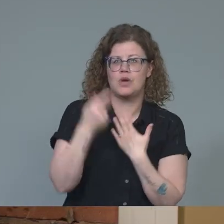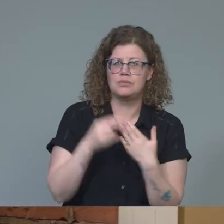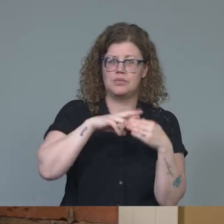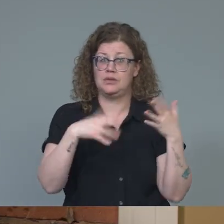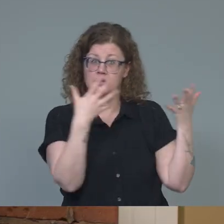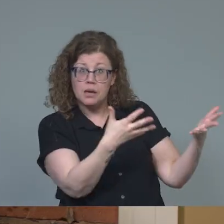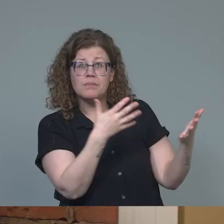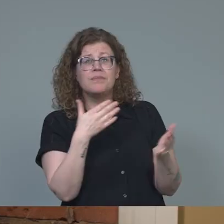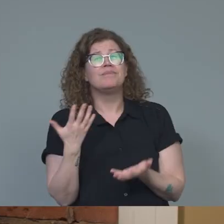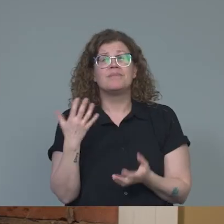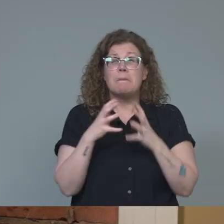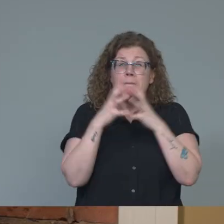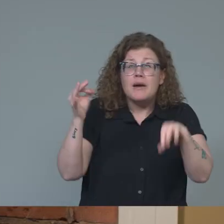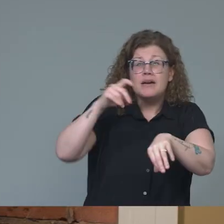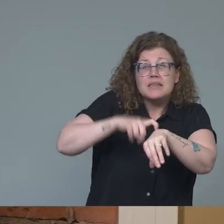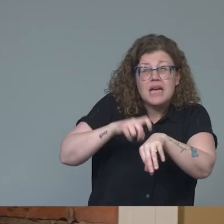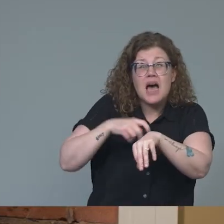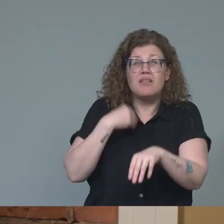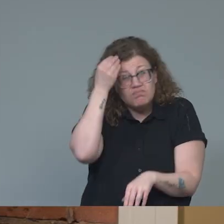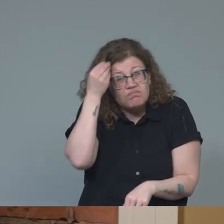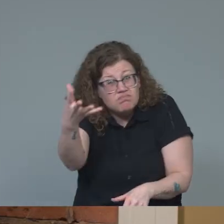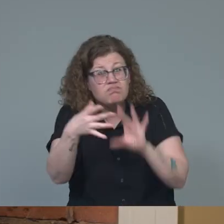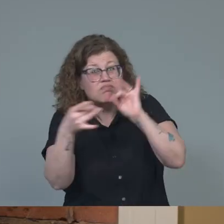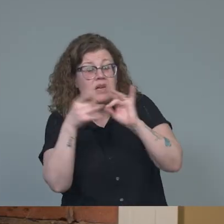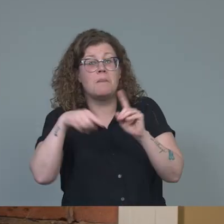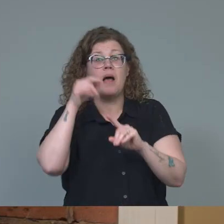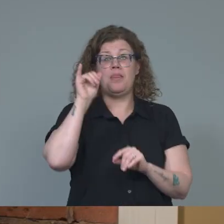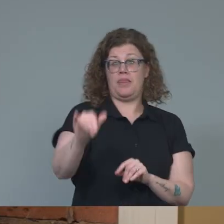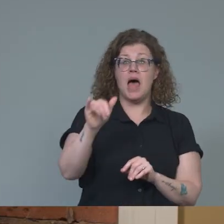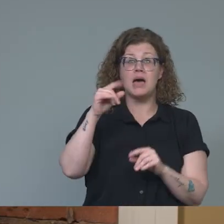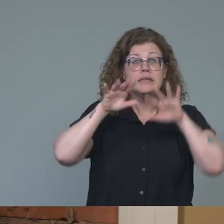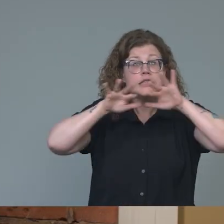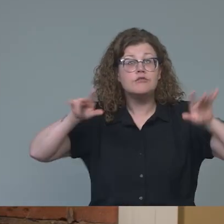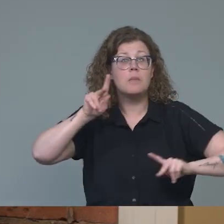that project specifically addresses in some way that can draw people together.